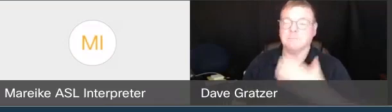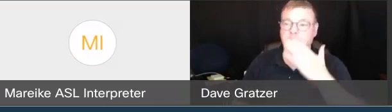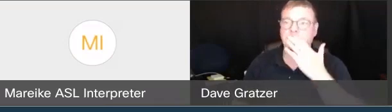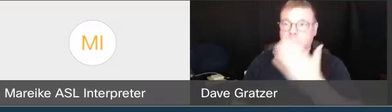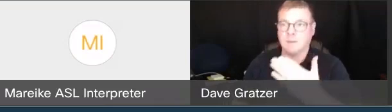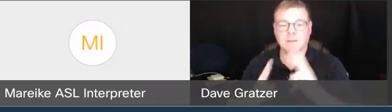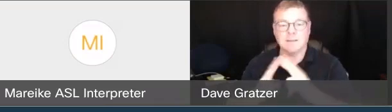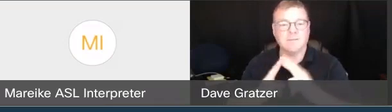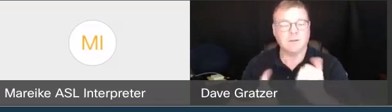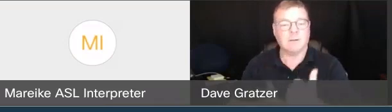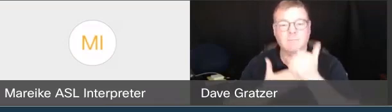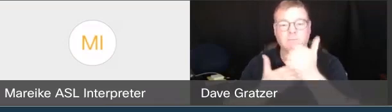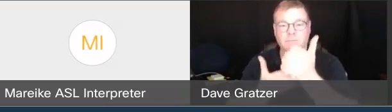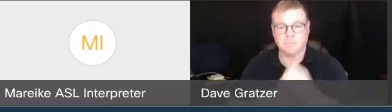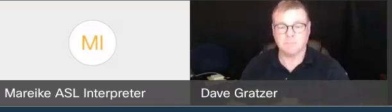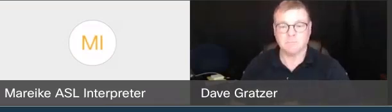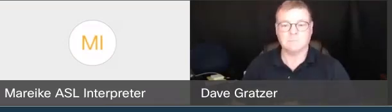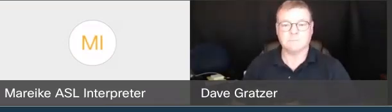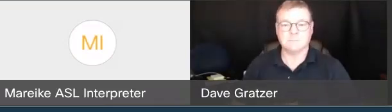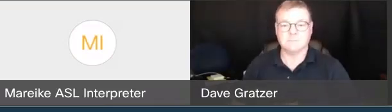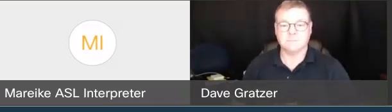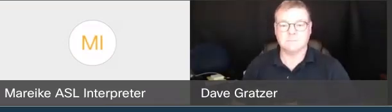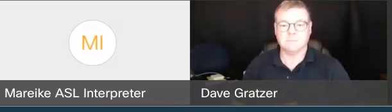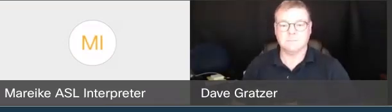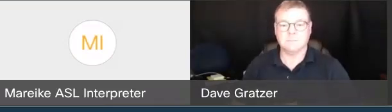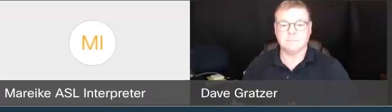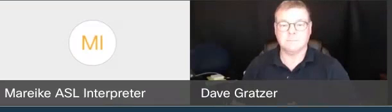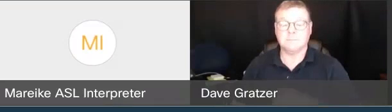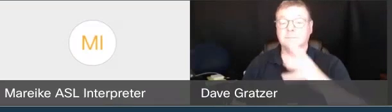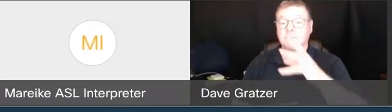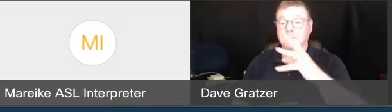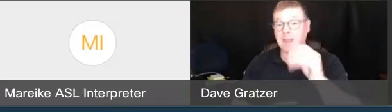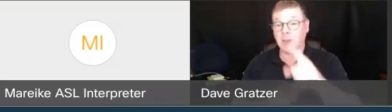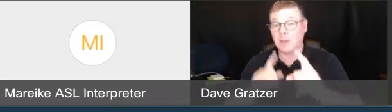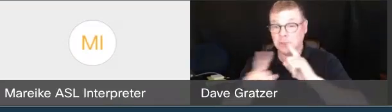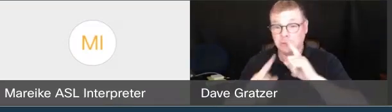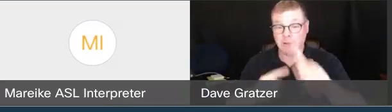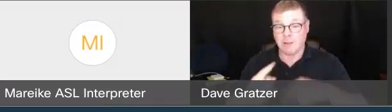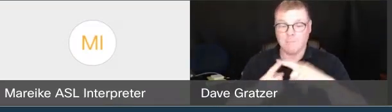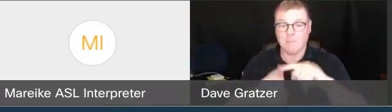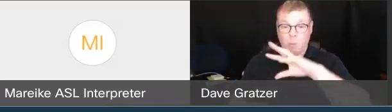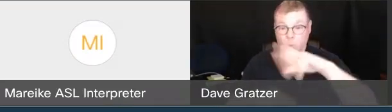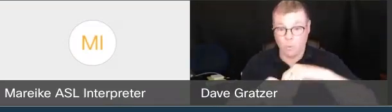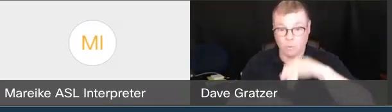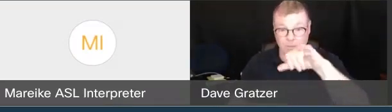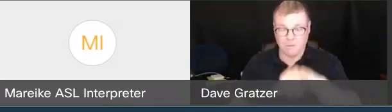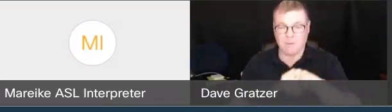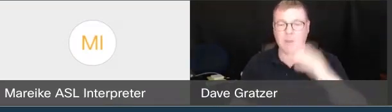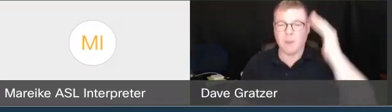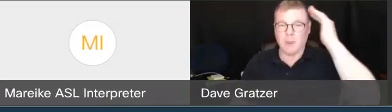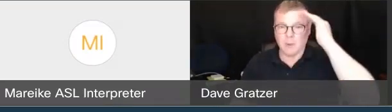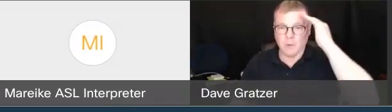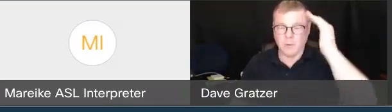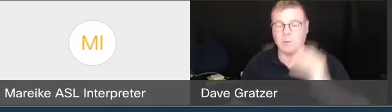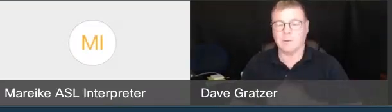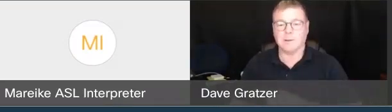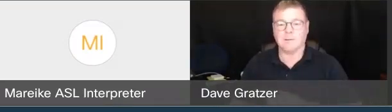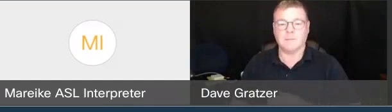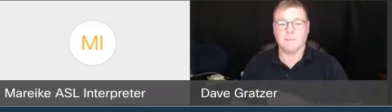helpful. And you talked about sort of within that, knowing sort of your who you're working with and